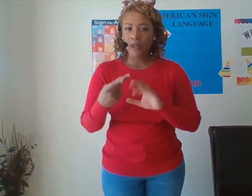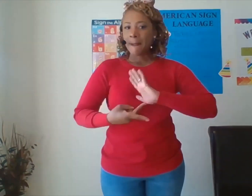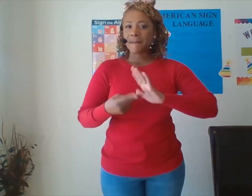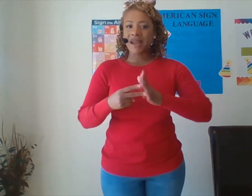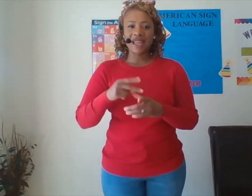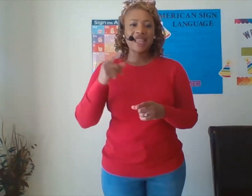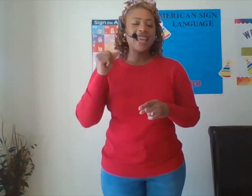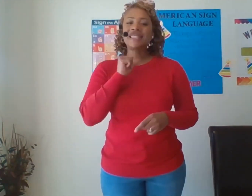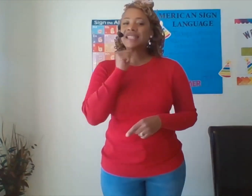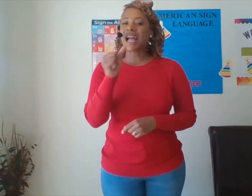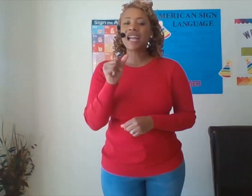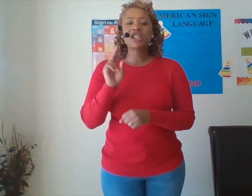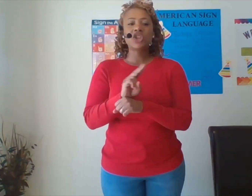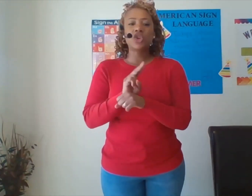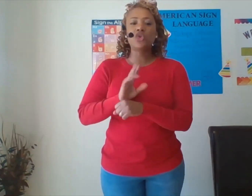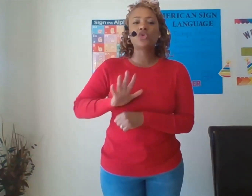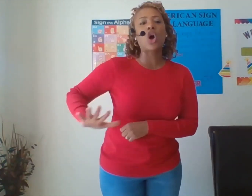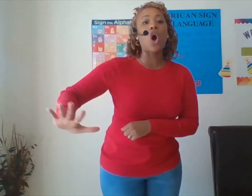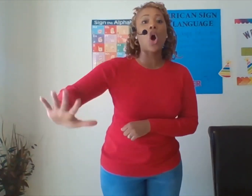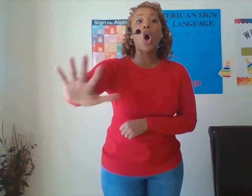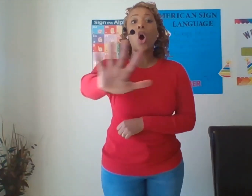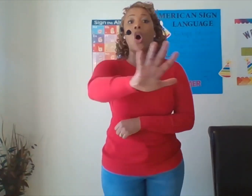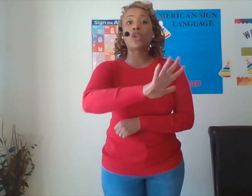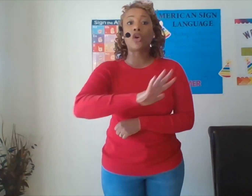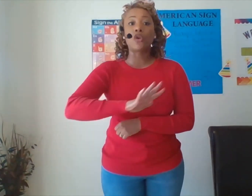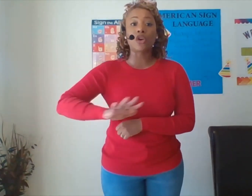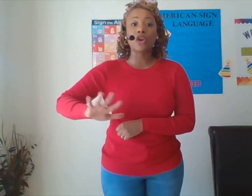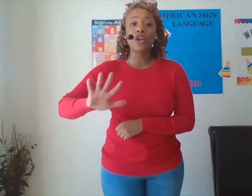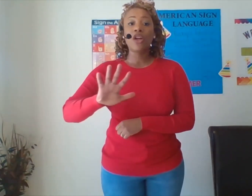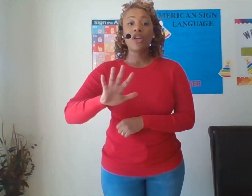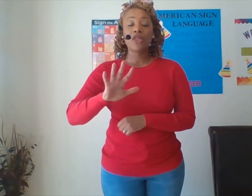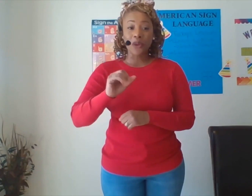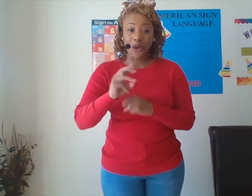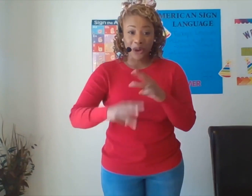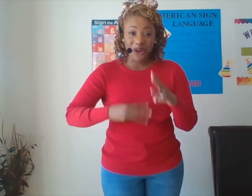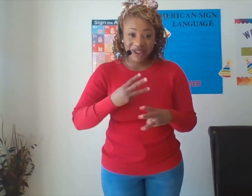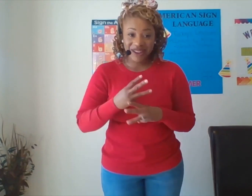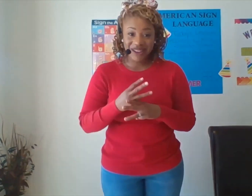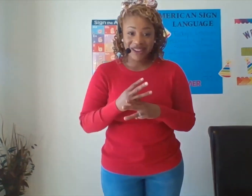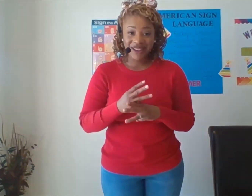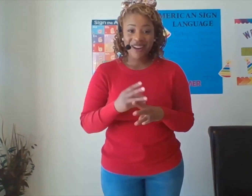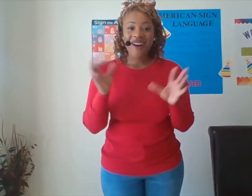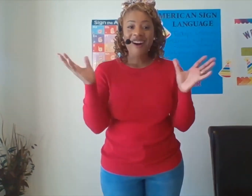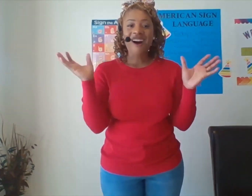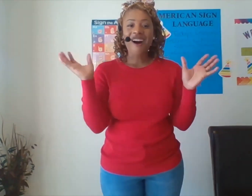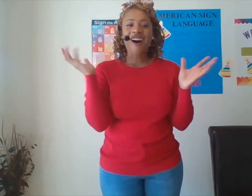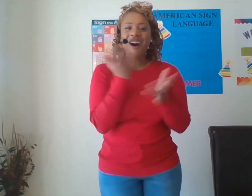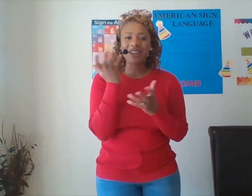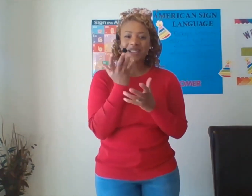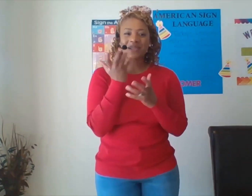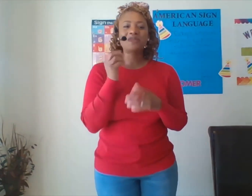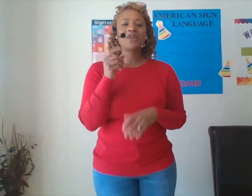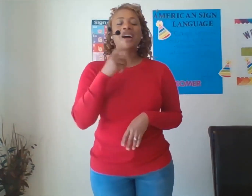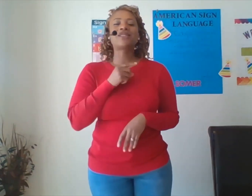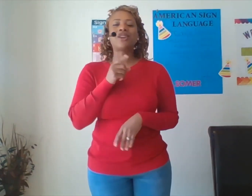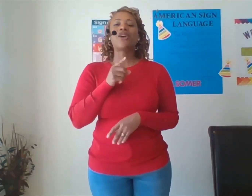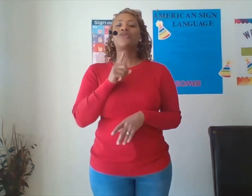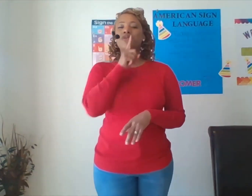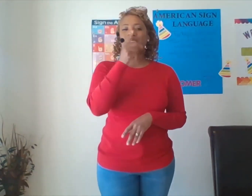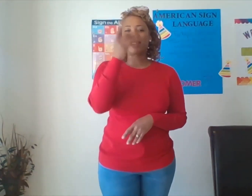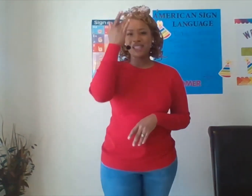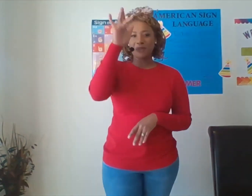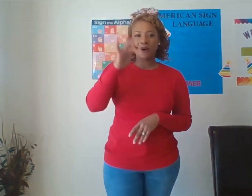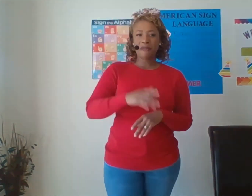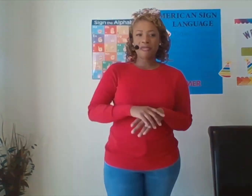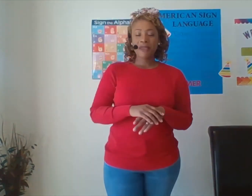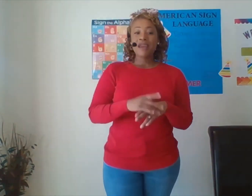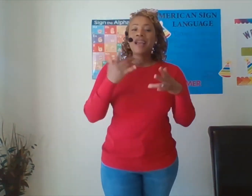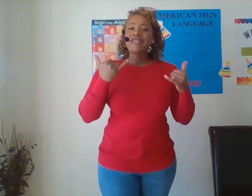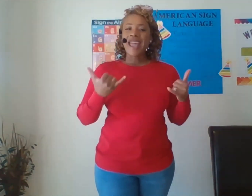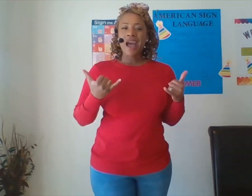meaning it's not used all over the world awesome you guys are really smart now